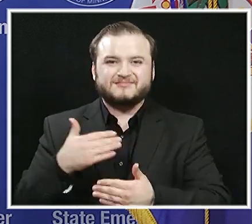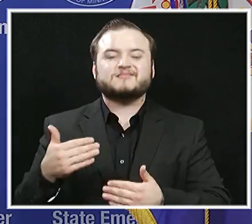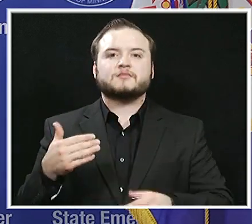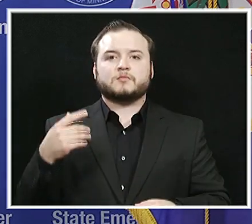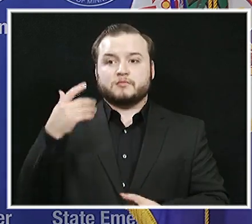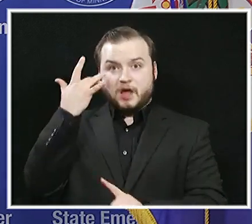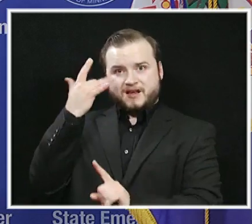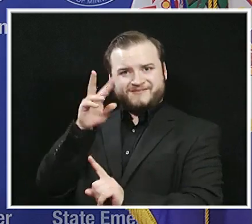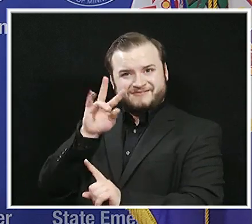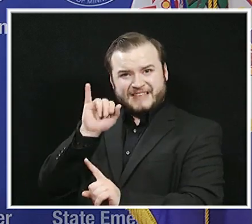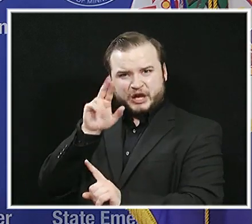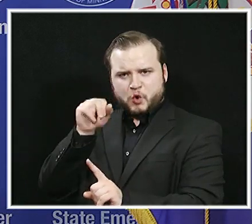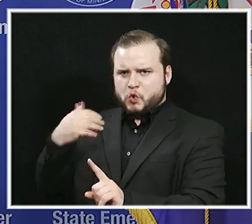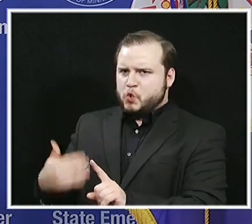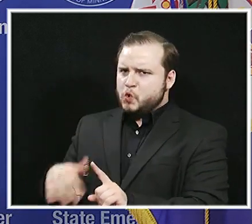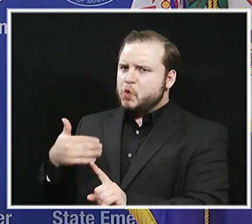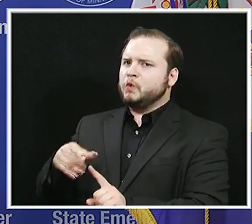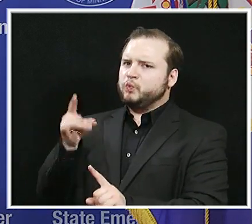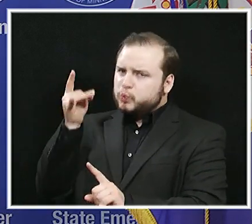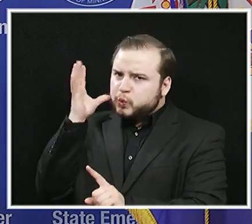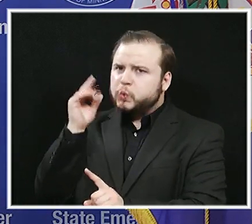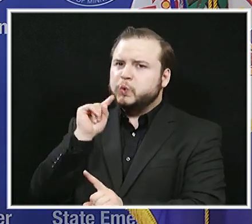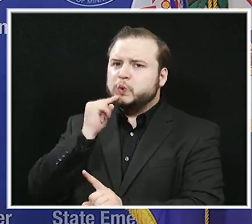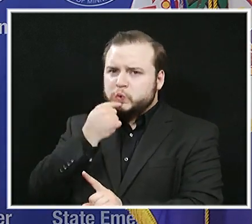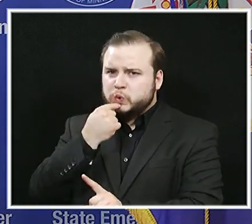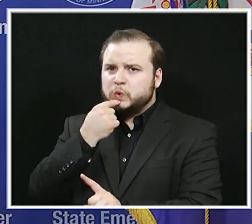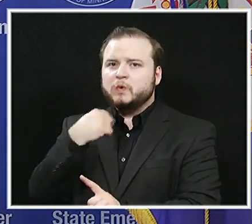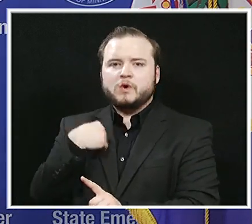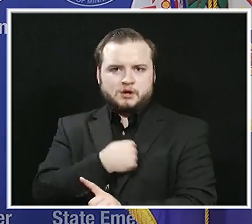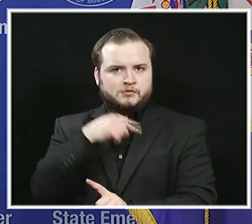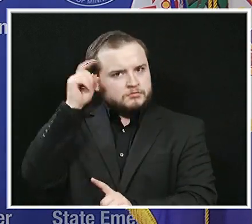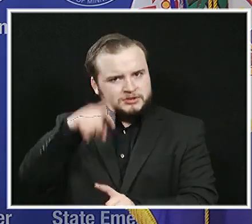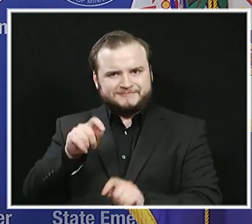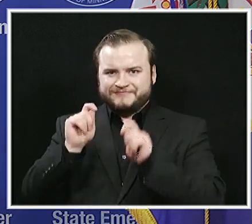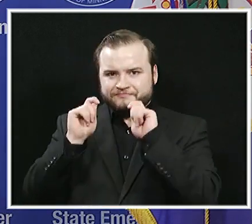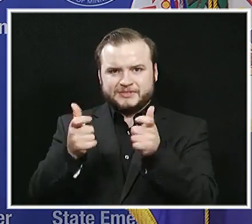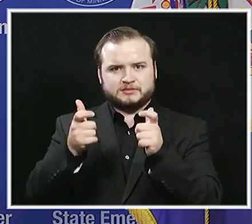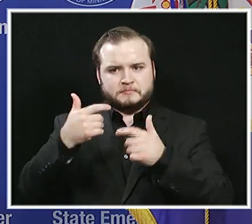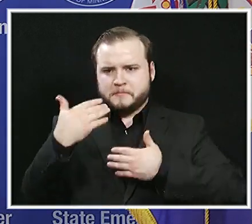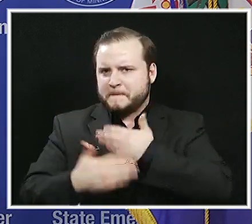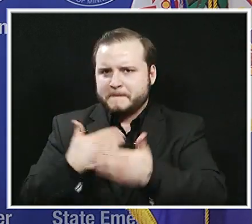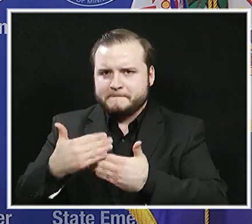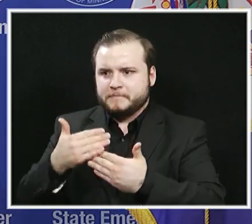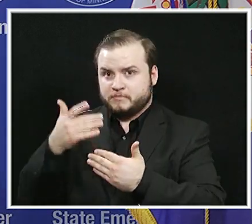can, but with a recognition that we are on a very fine line with this virus that can come very, very quickly.